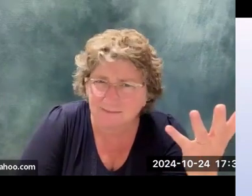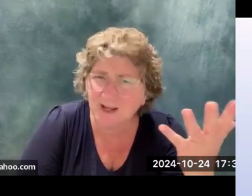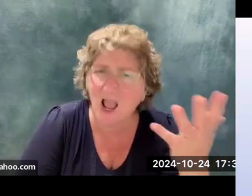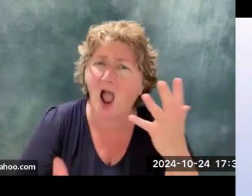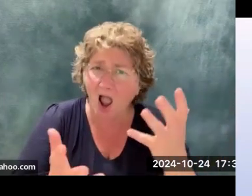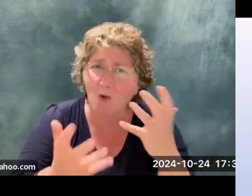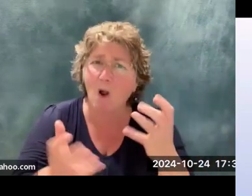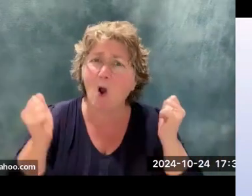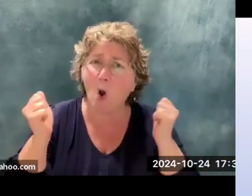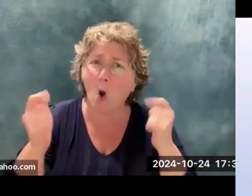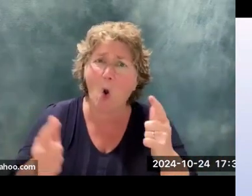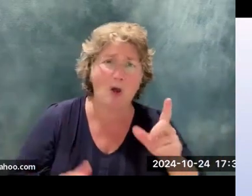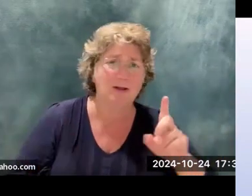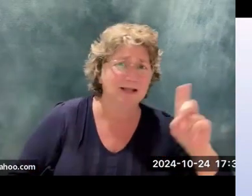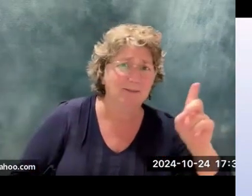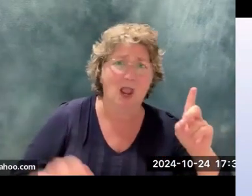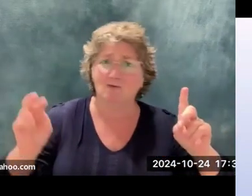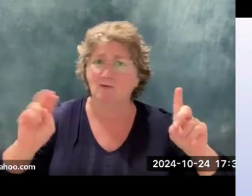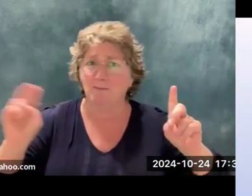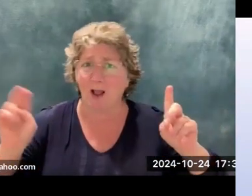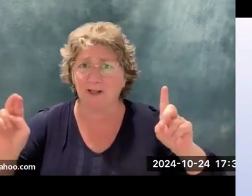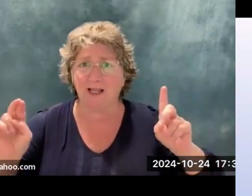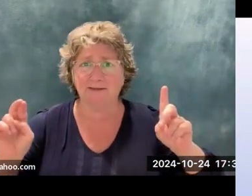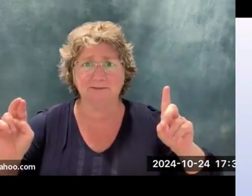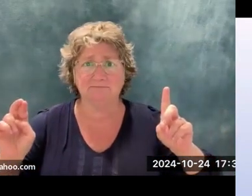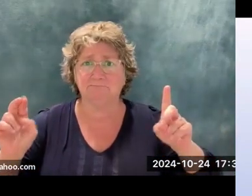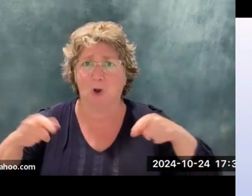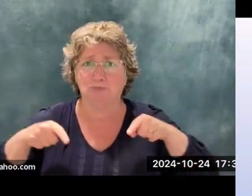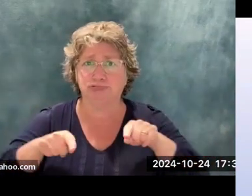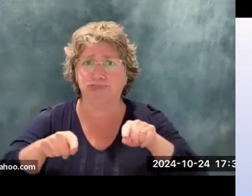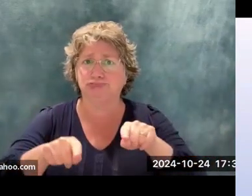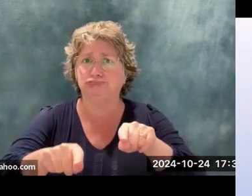I want to see everybody enthusiastic about what we can do